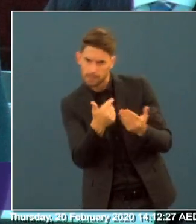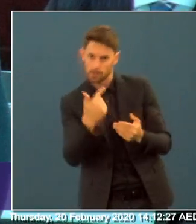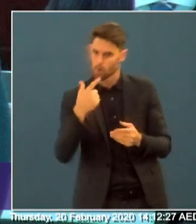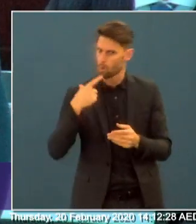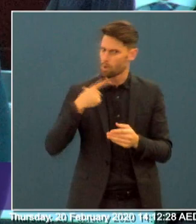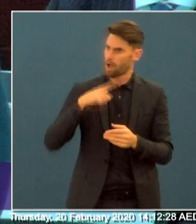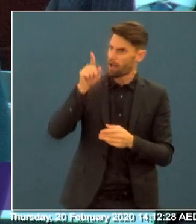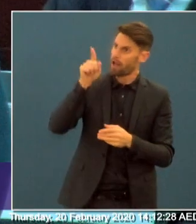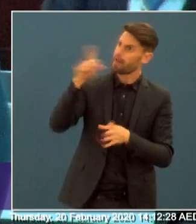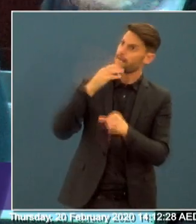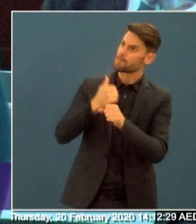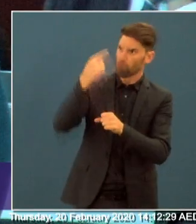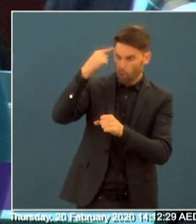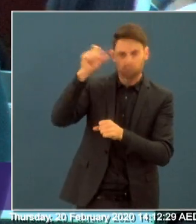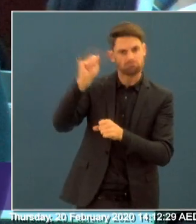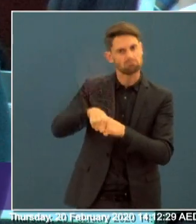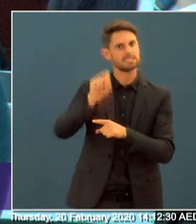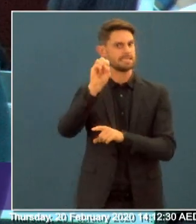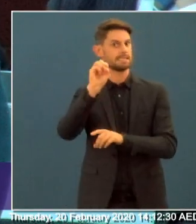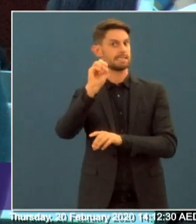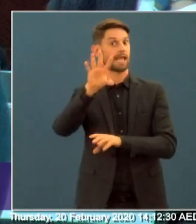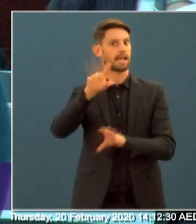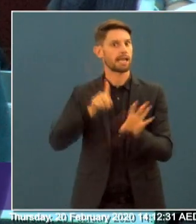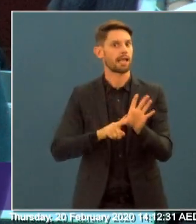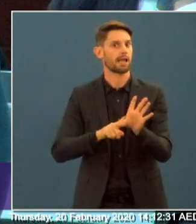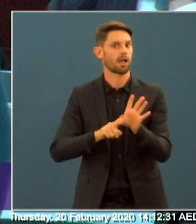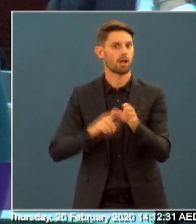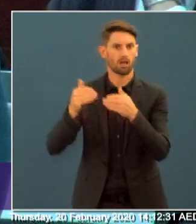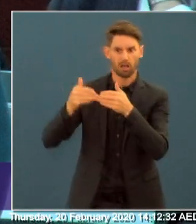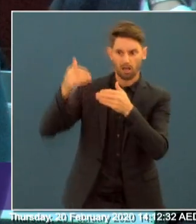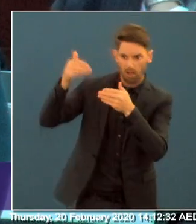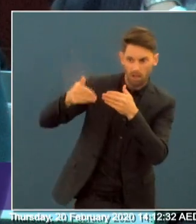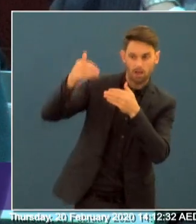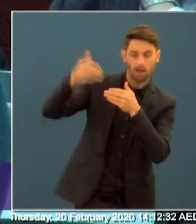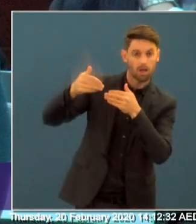and why it is so incremental in the way in which